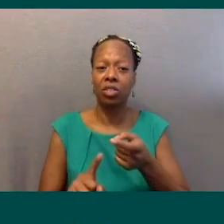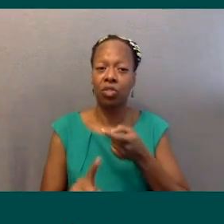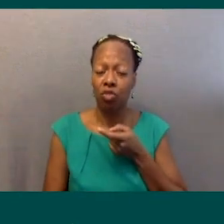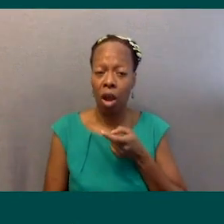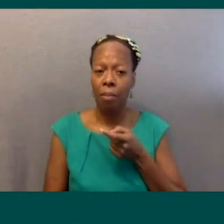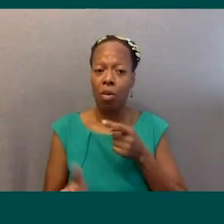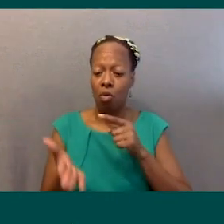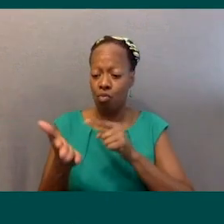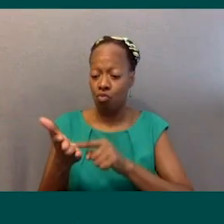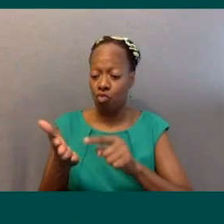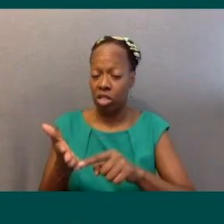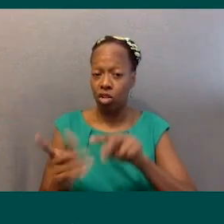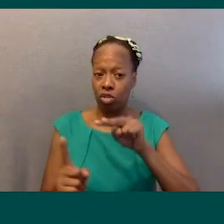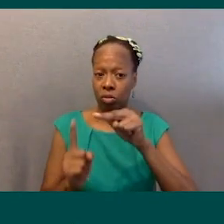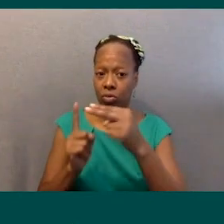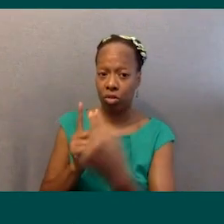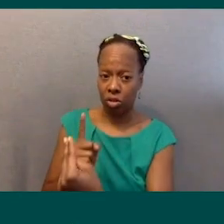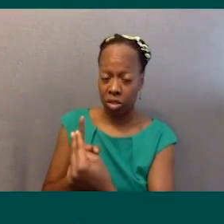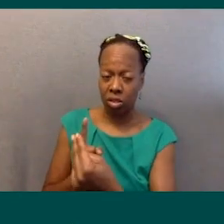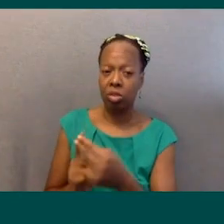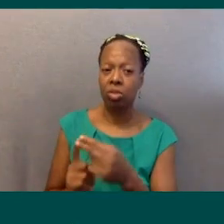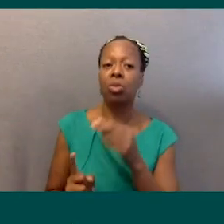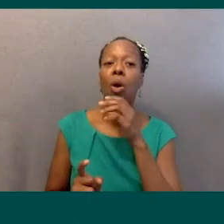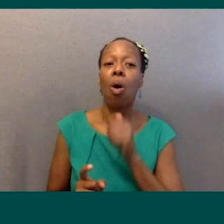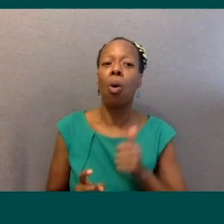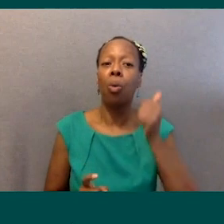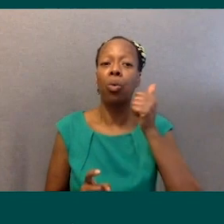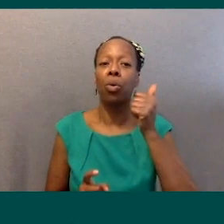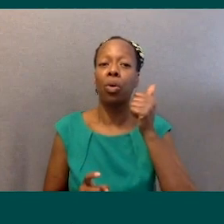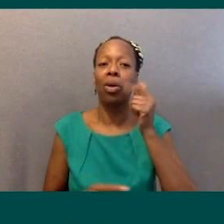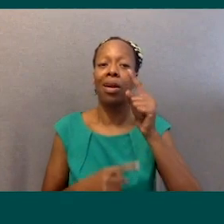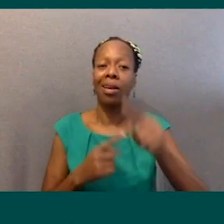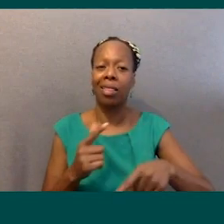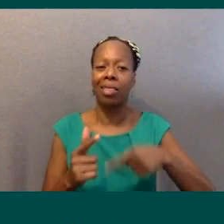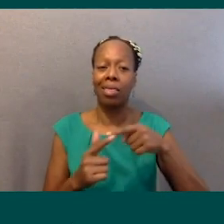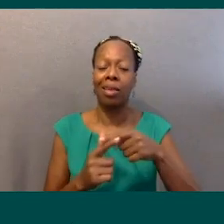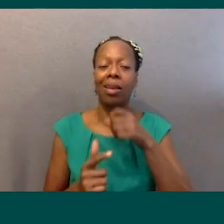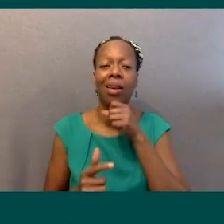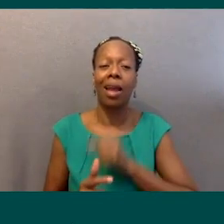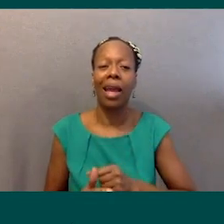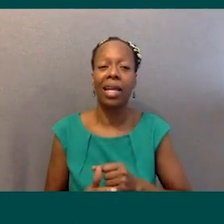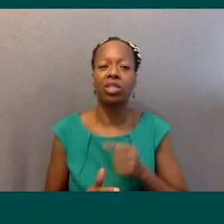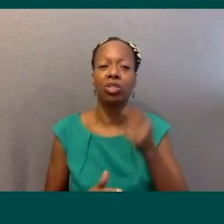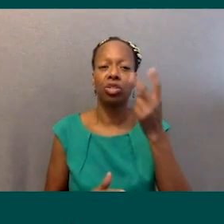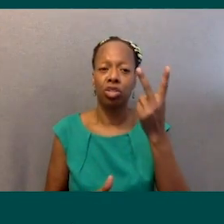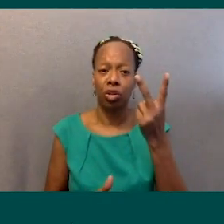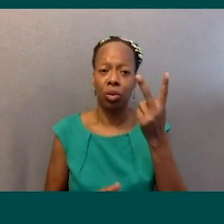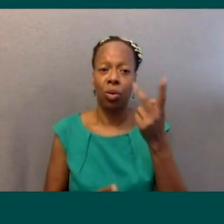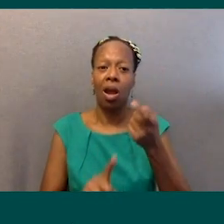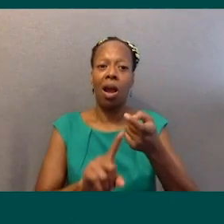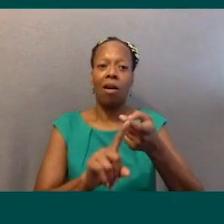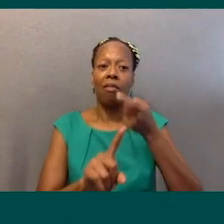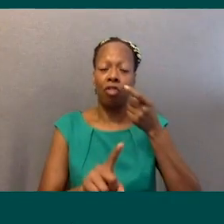older than two years old, clinical experience any age, that's what I can say.